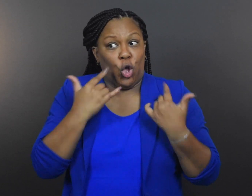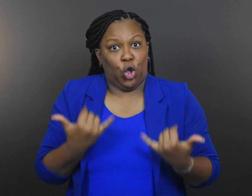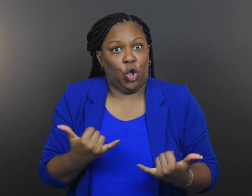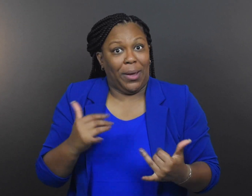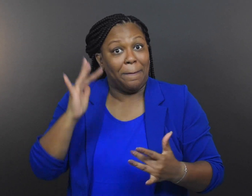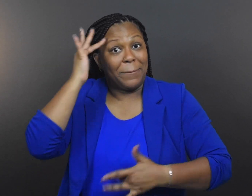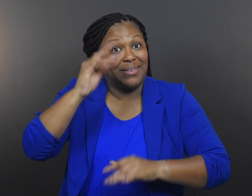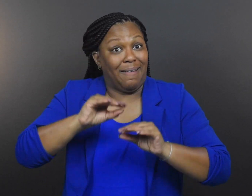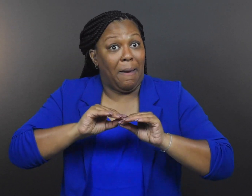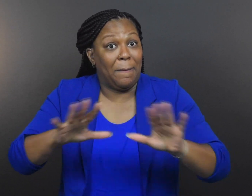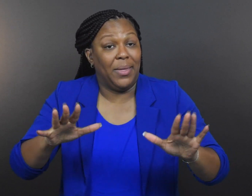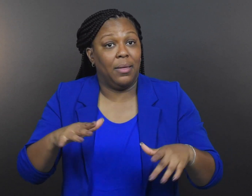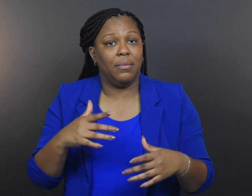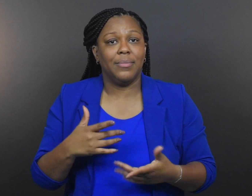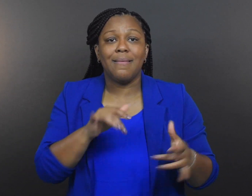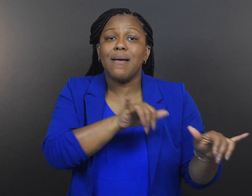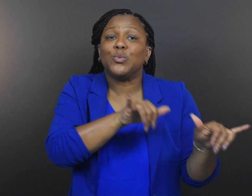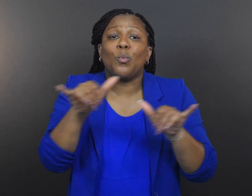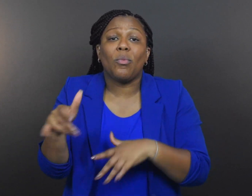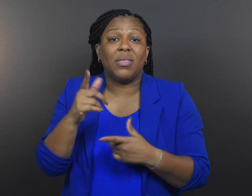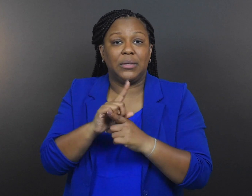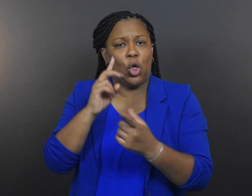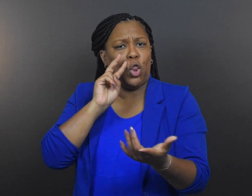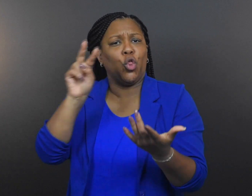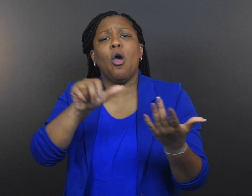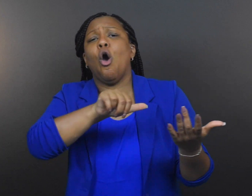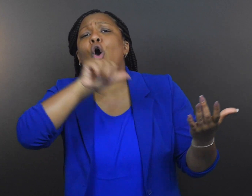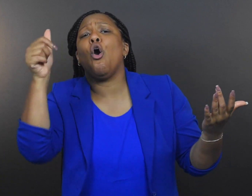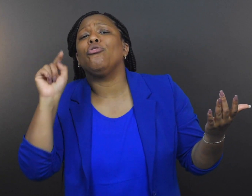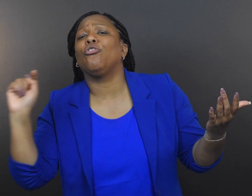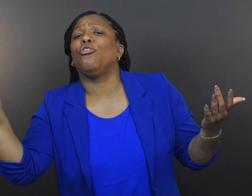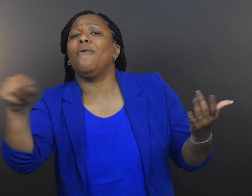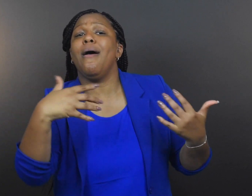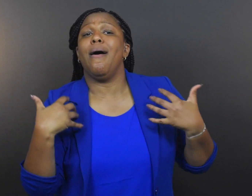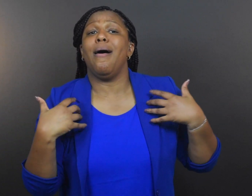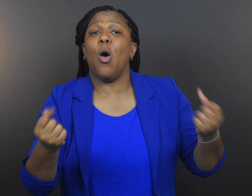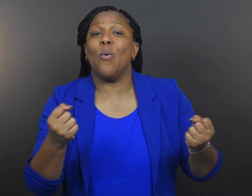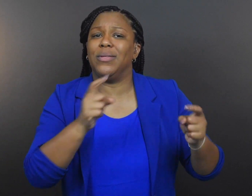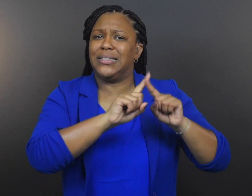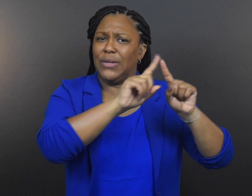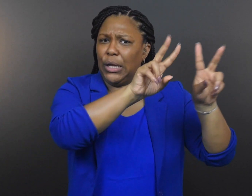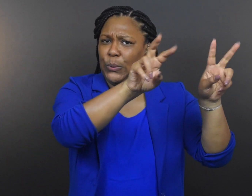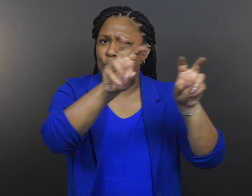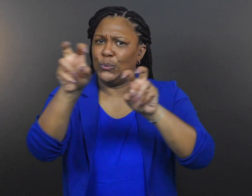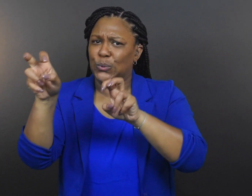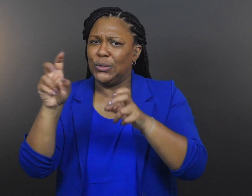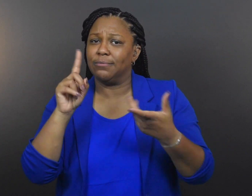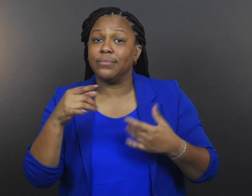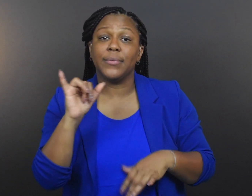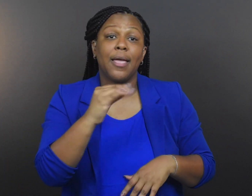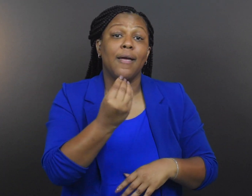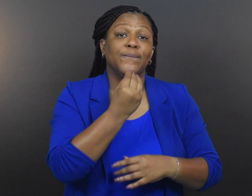as well as to look for other health issues, such as foodborne illness or resistance to antibiotics.